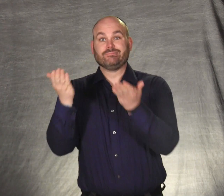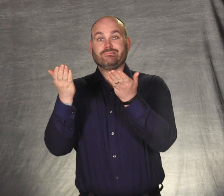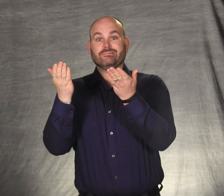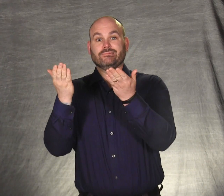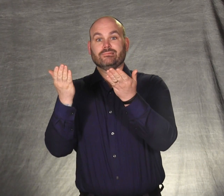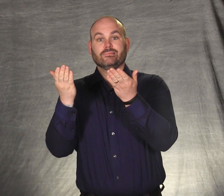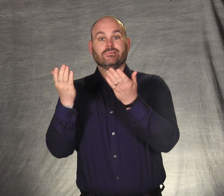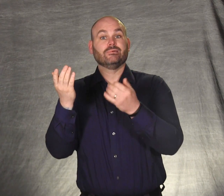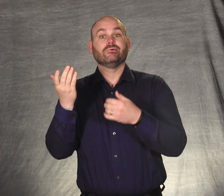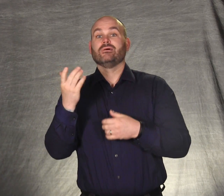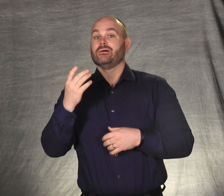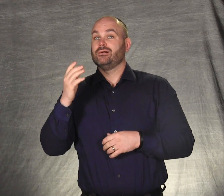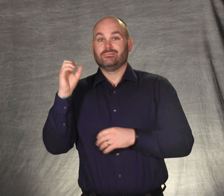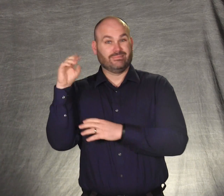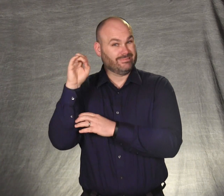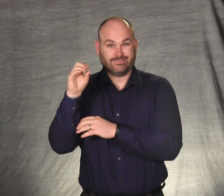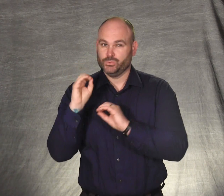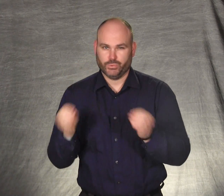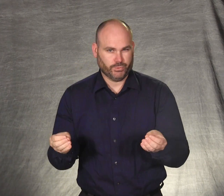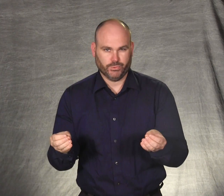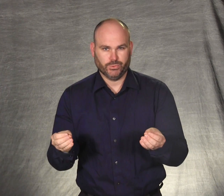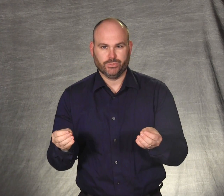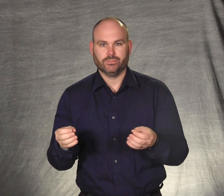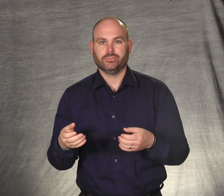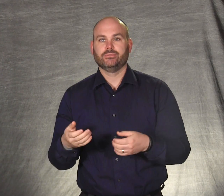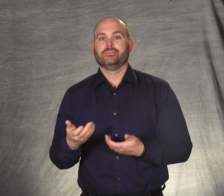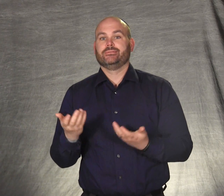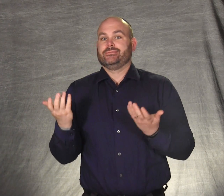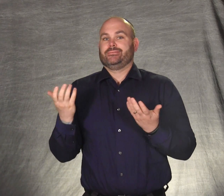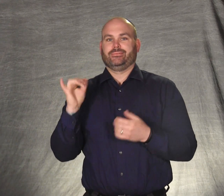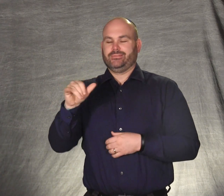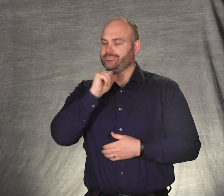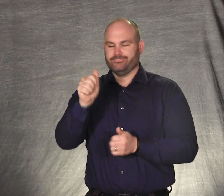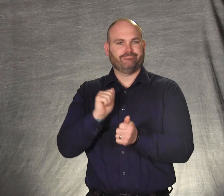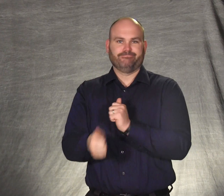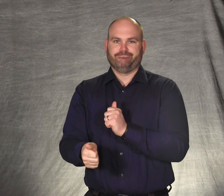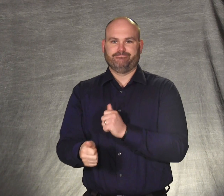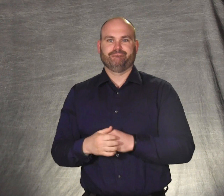but did not receive a hearing and was not passed.